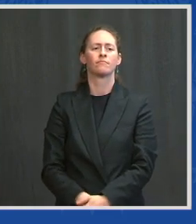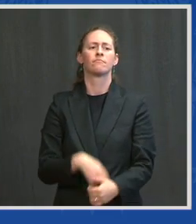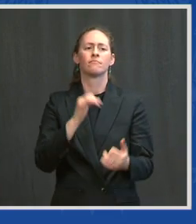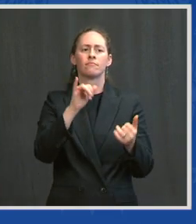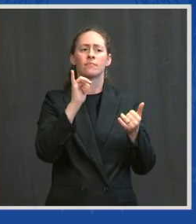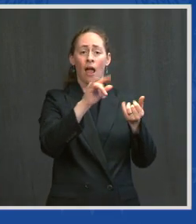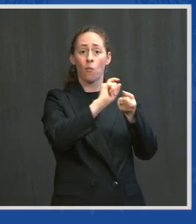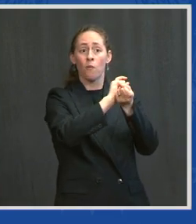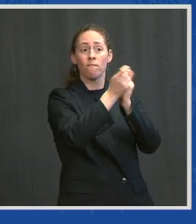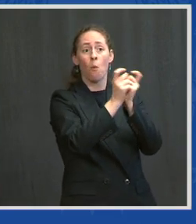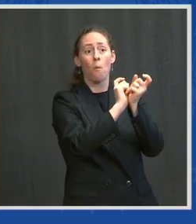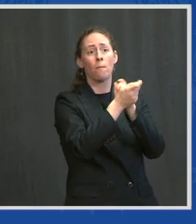including gun owners.